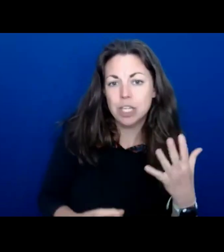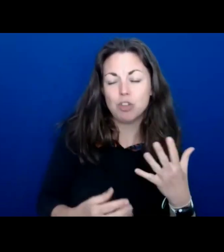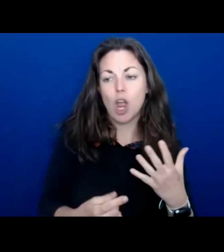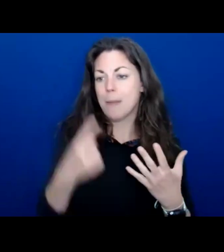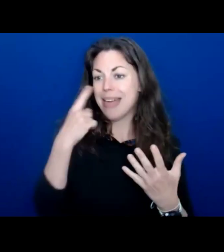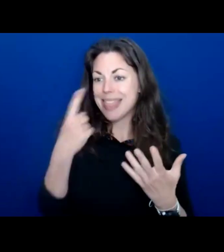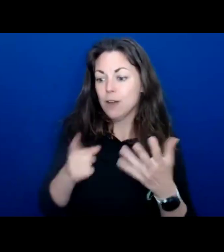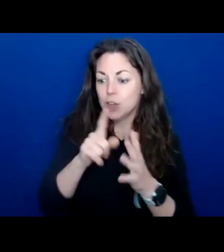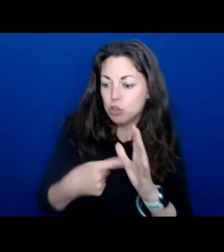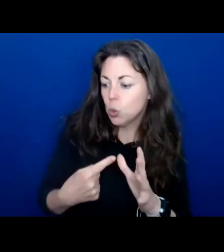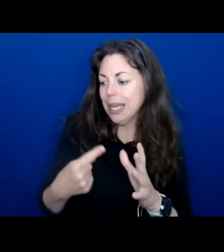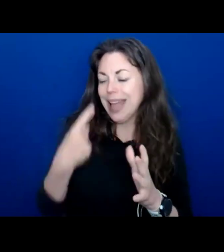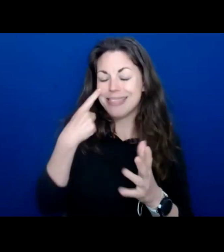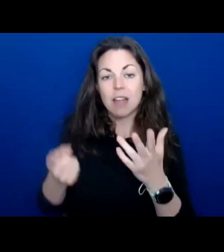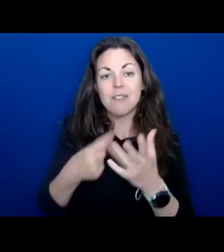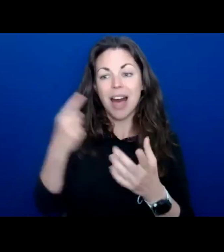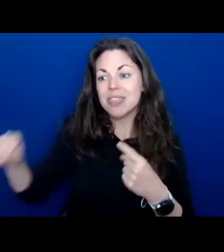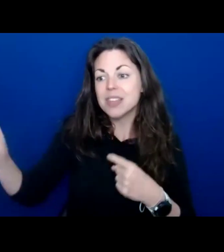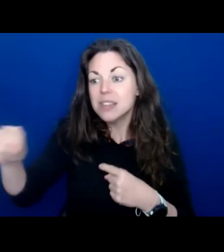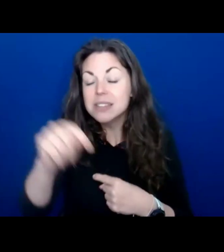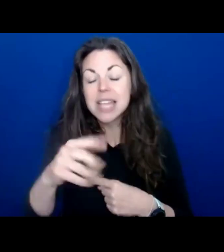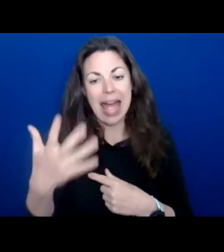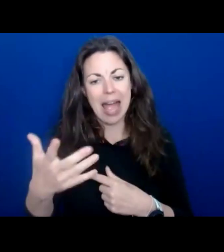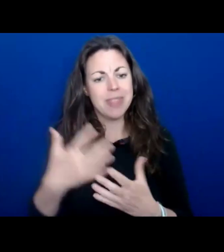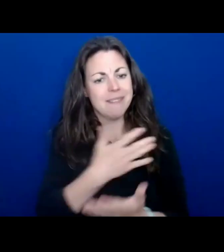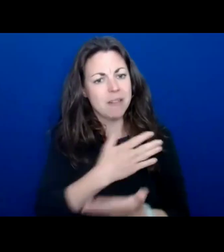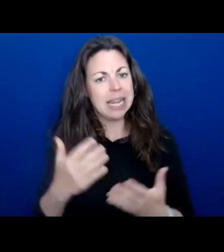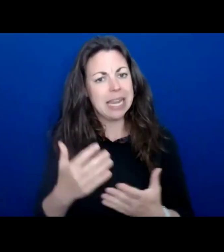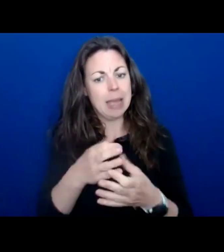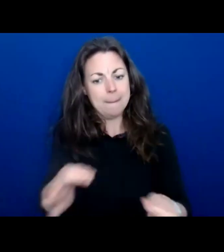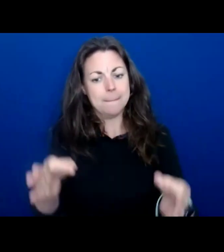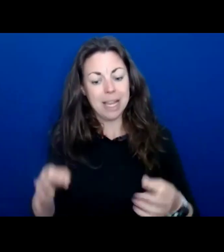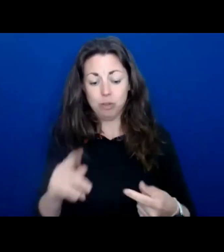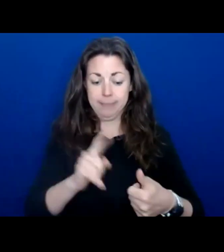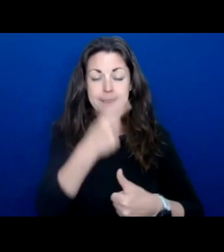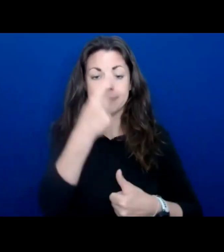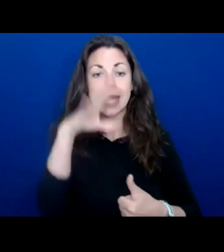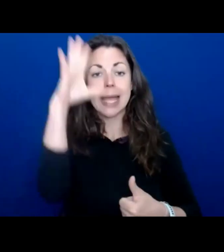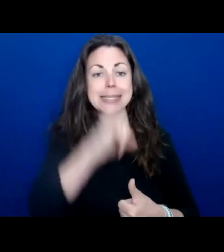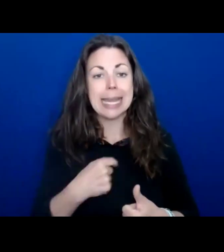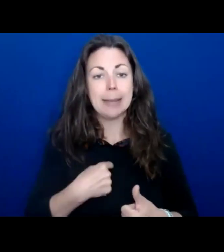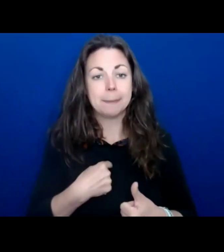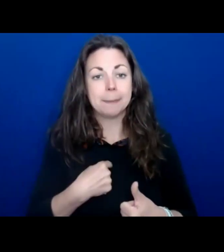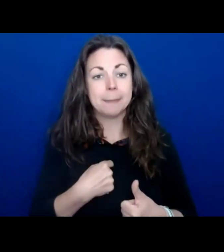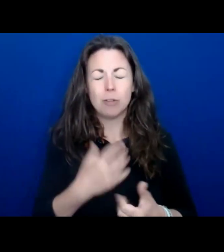community and how they also set boundaries. So one is sleep. Sleep is very important for my physical recovery.